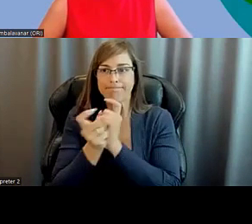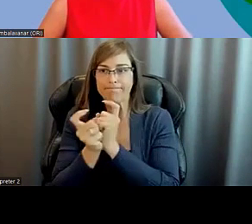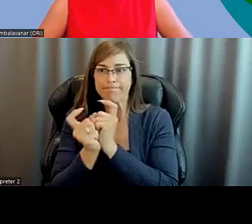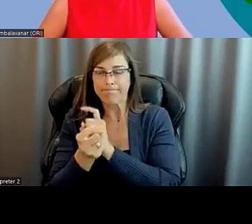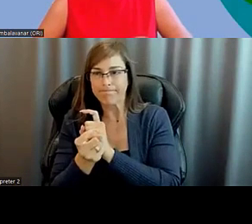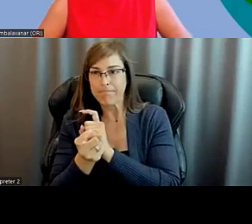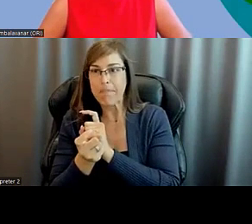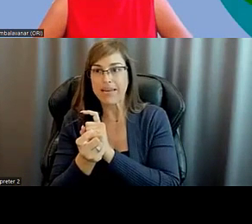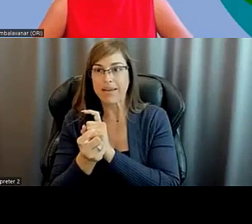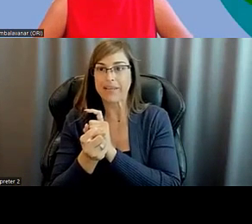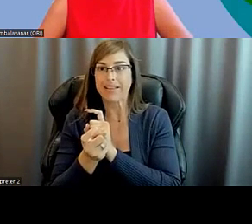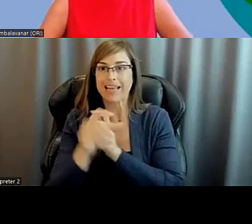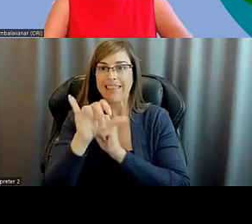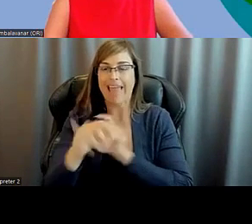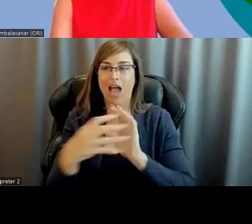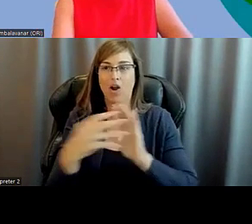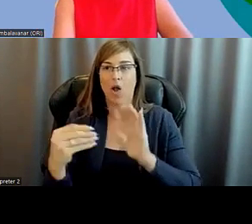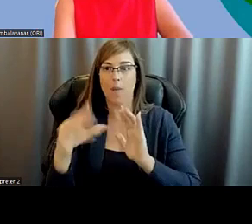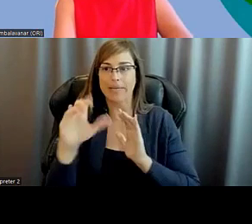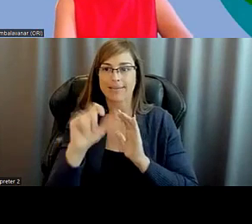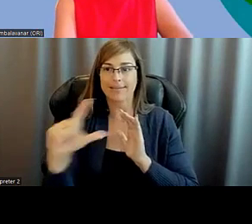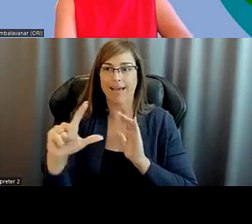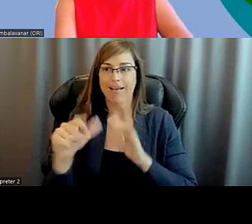the copied cell to hide the similarity.